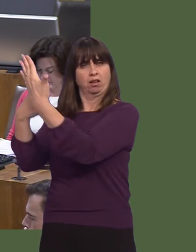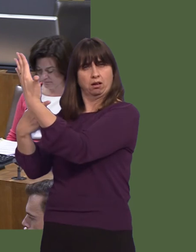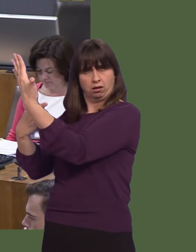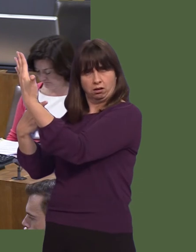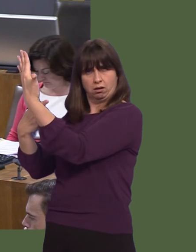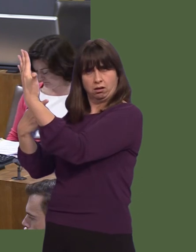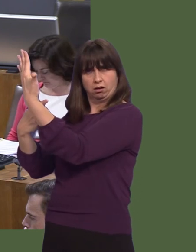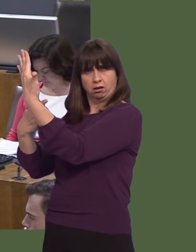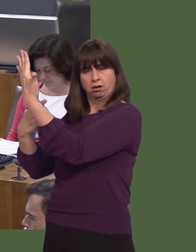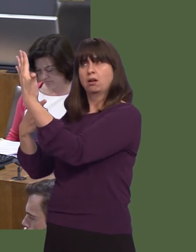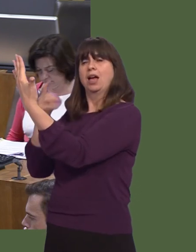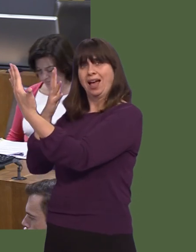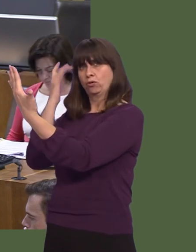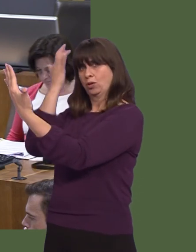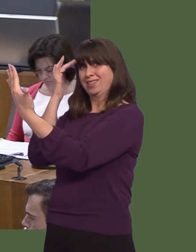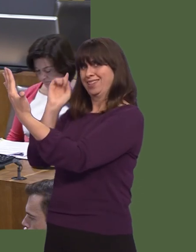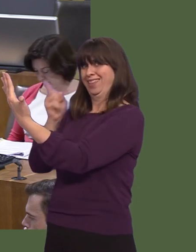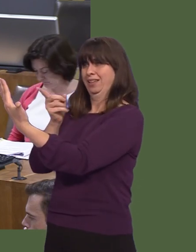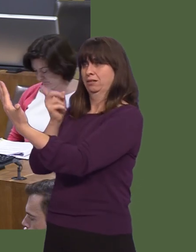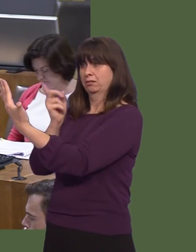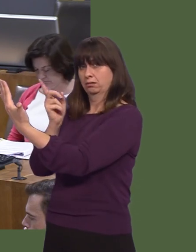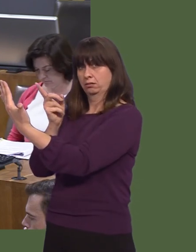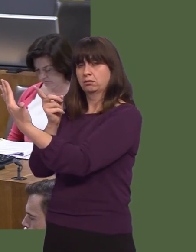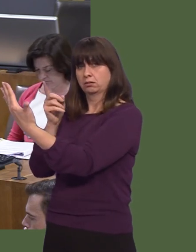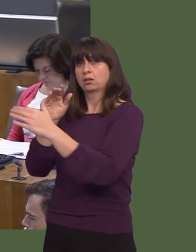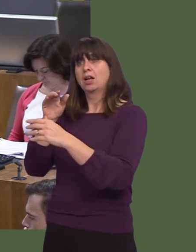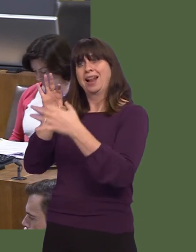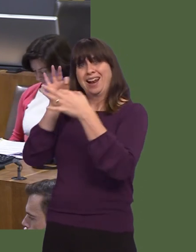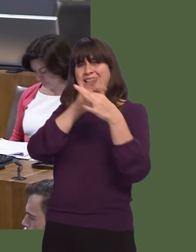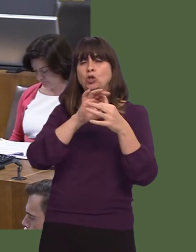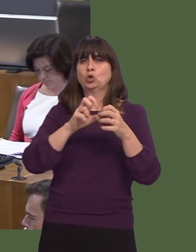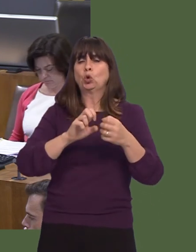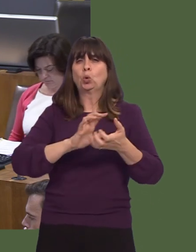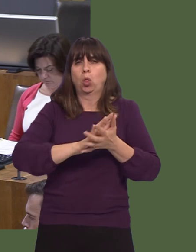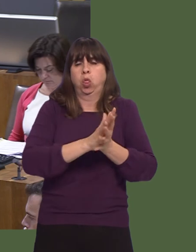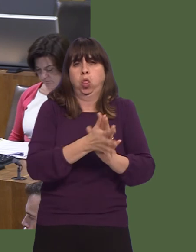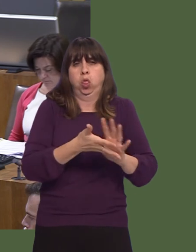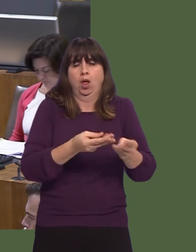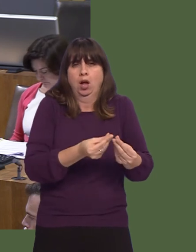sef y cydbwysedd rhwng lleihau llygredd, a hefyd, wrth gwrs, sicrhau nad oes unrhyw newidiadau